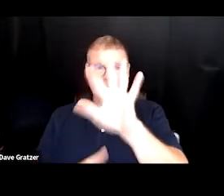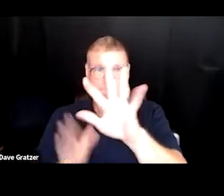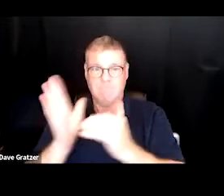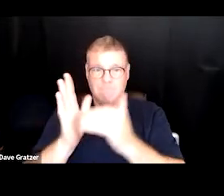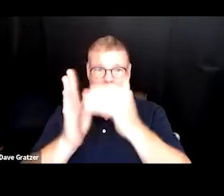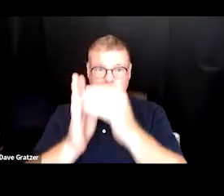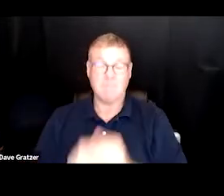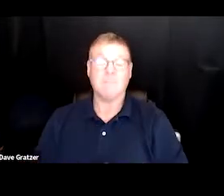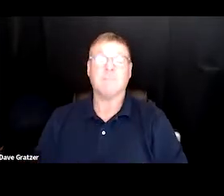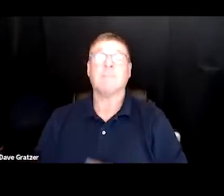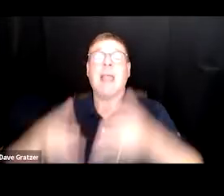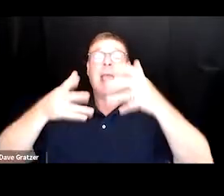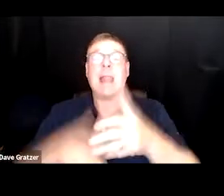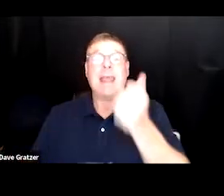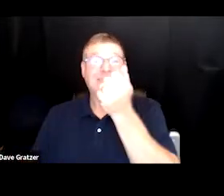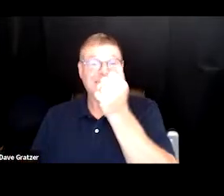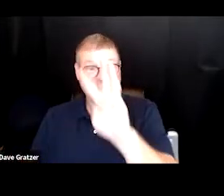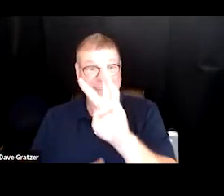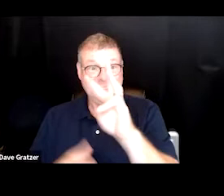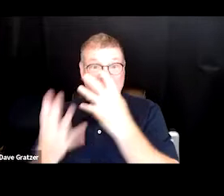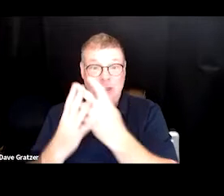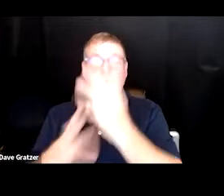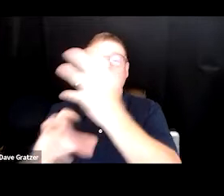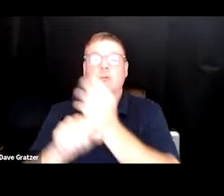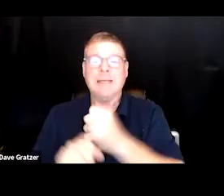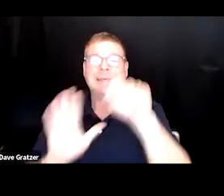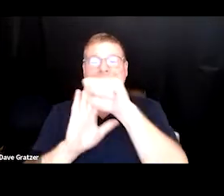16 jails are receiving state opioid funds